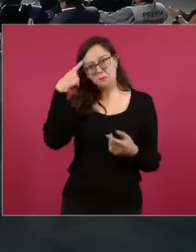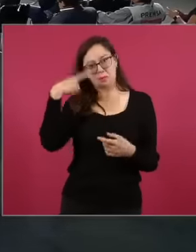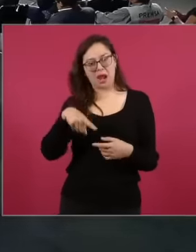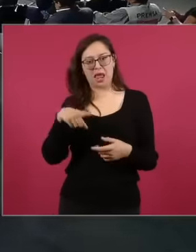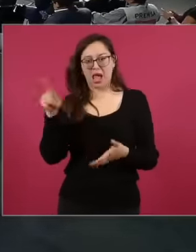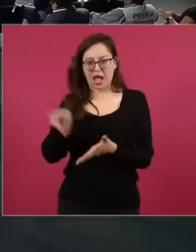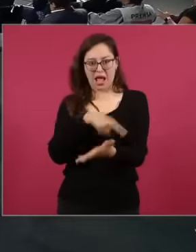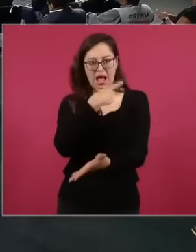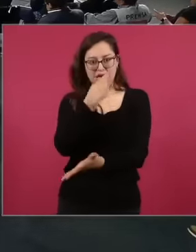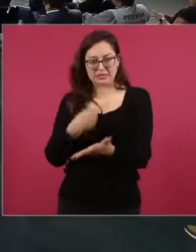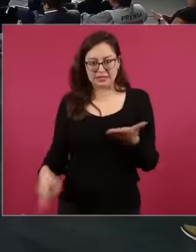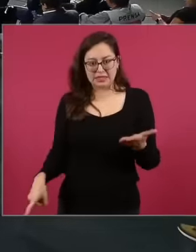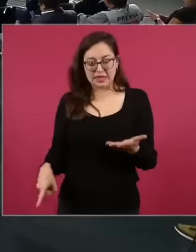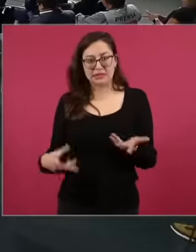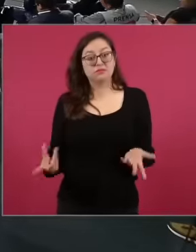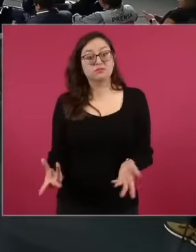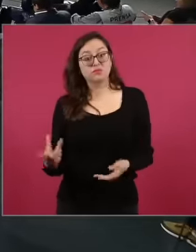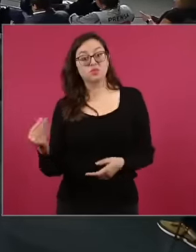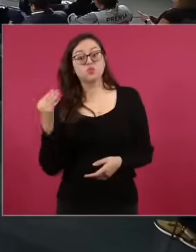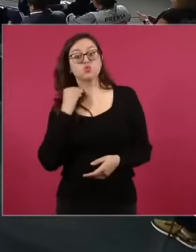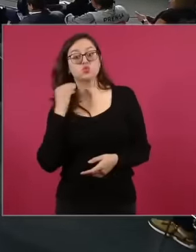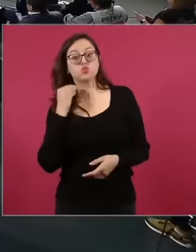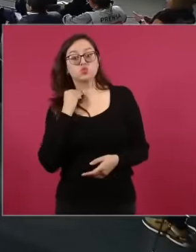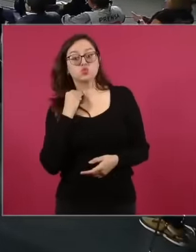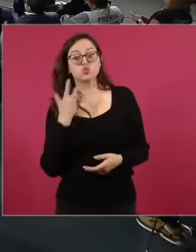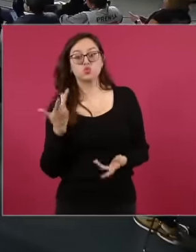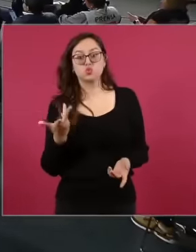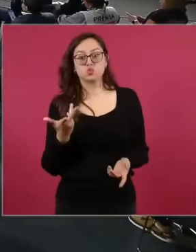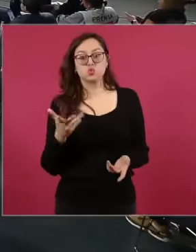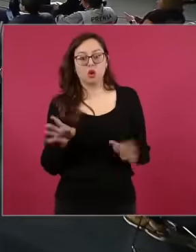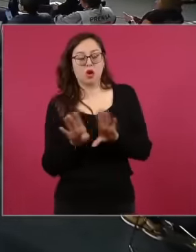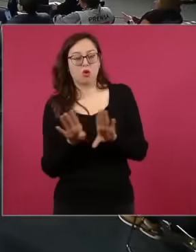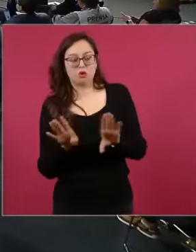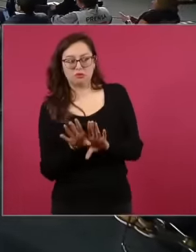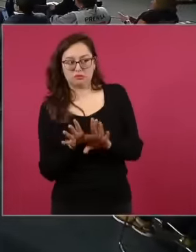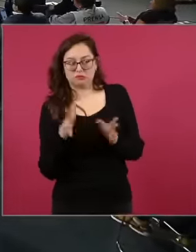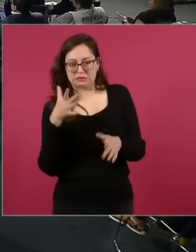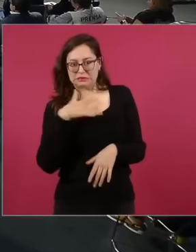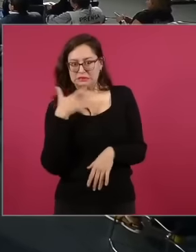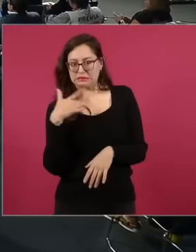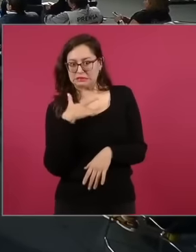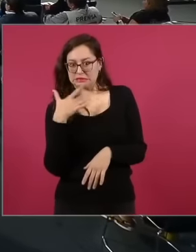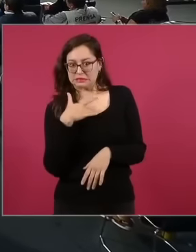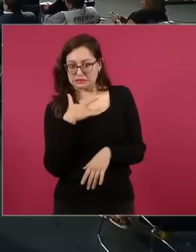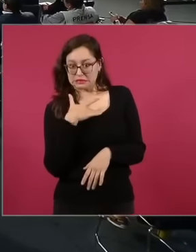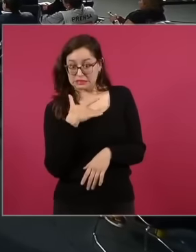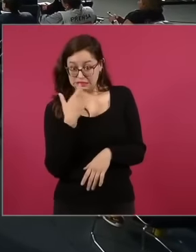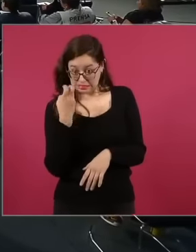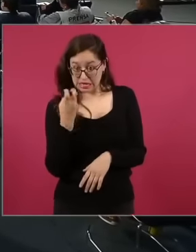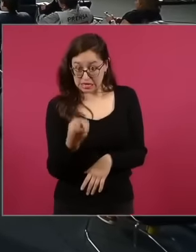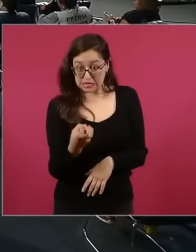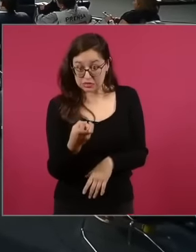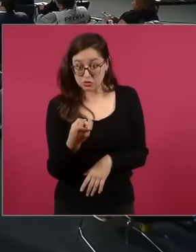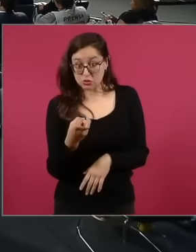in this sense eh if it can reach the court they can